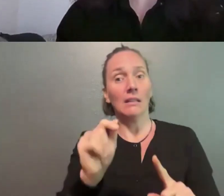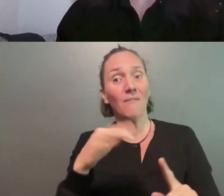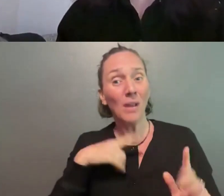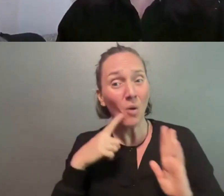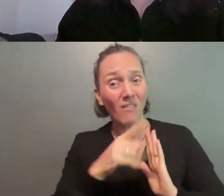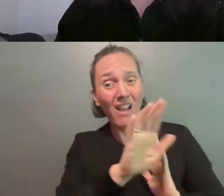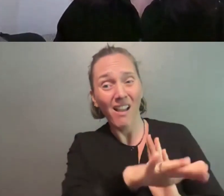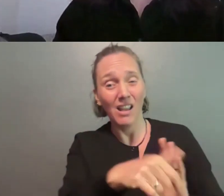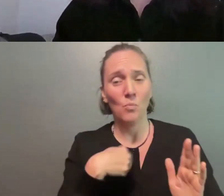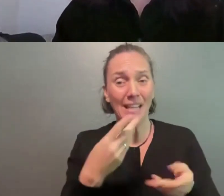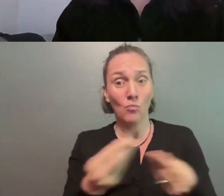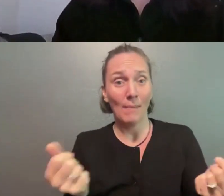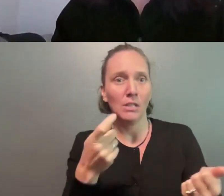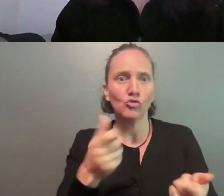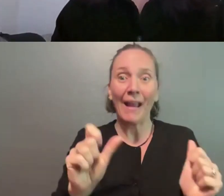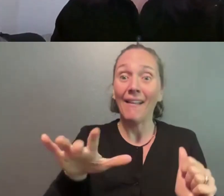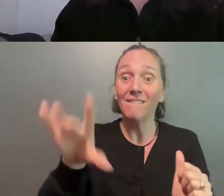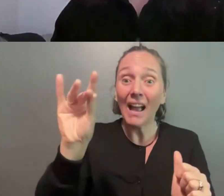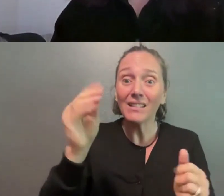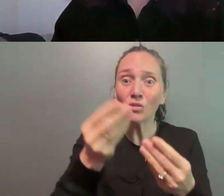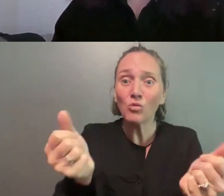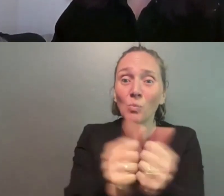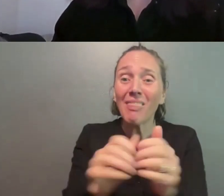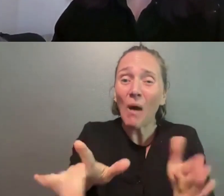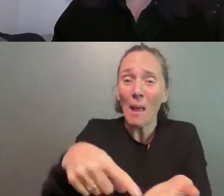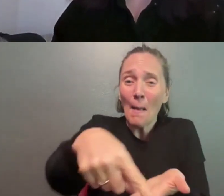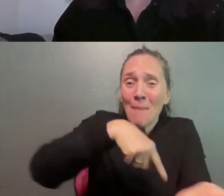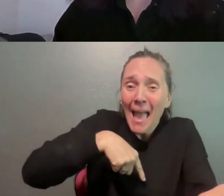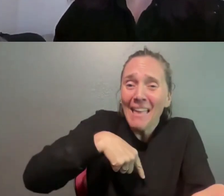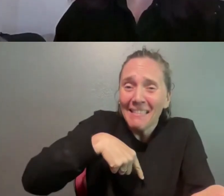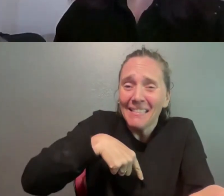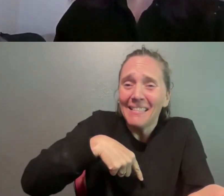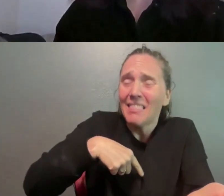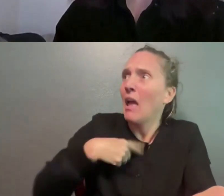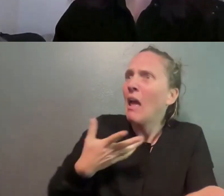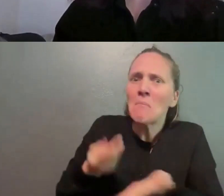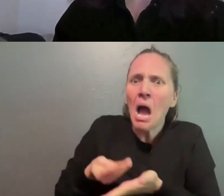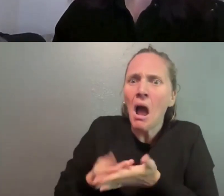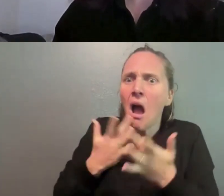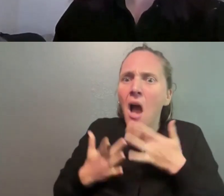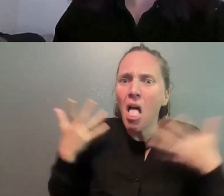to find a solution without the dollar amounts, then that can determine what supports are needed